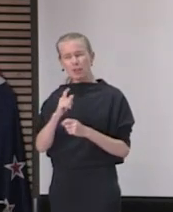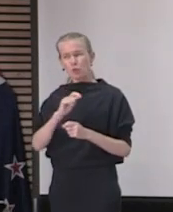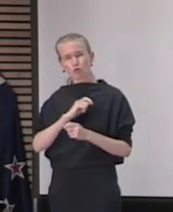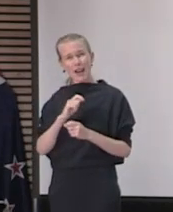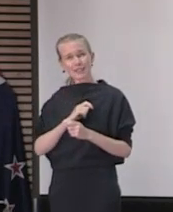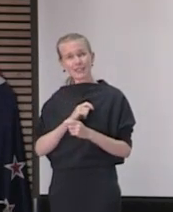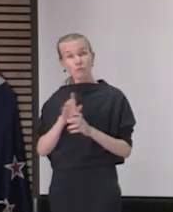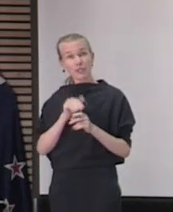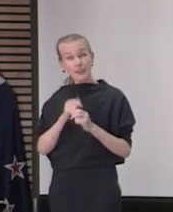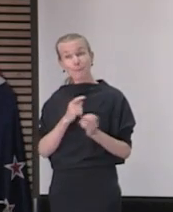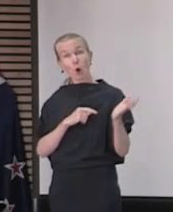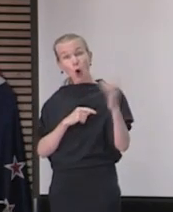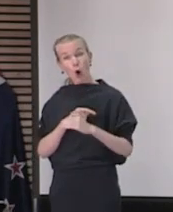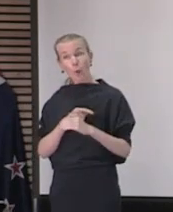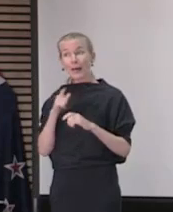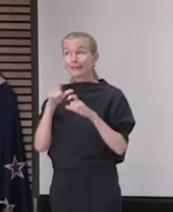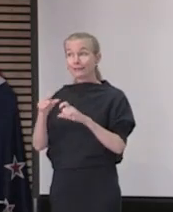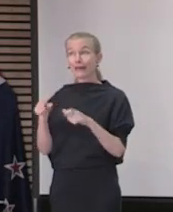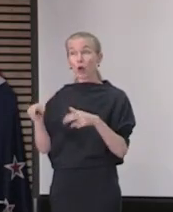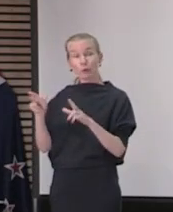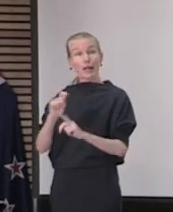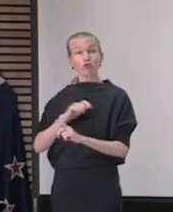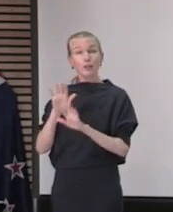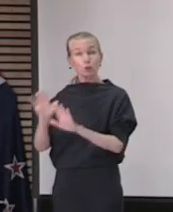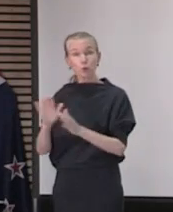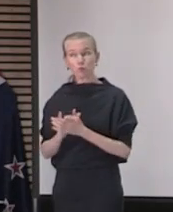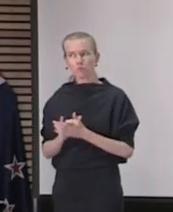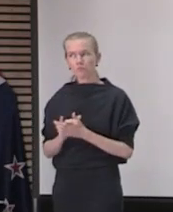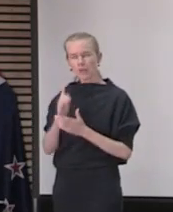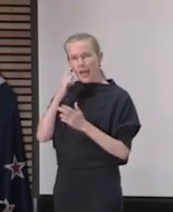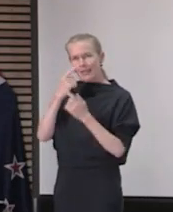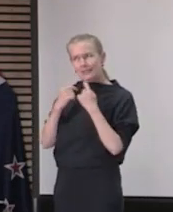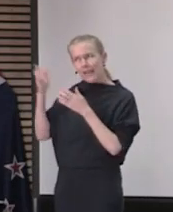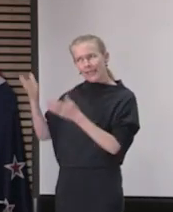Why not trustpeople to follow the rules andpreamble a set for theGovernment?